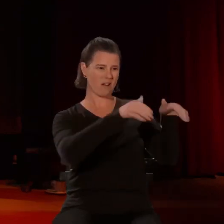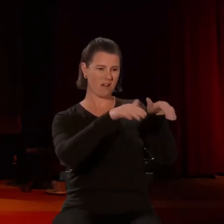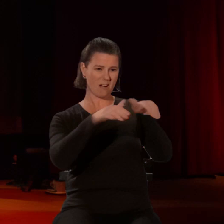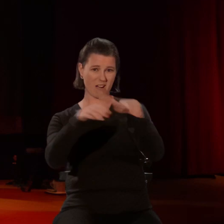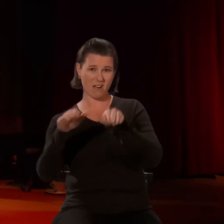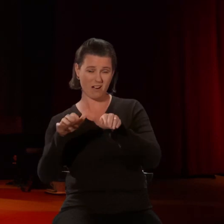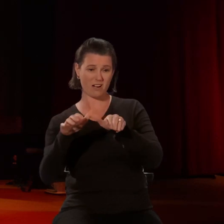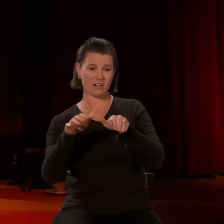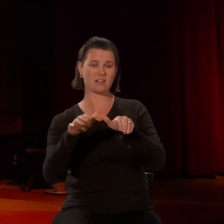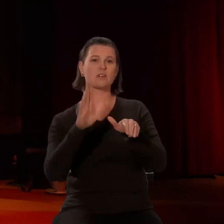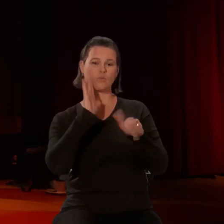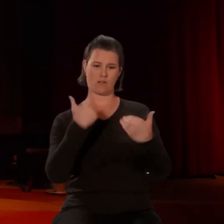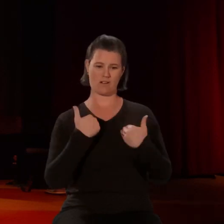you'll find buried a German soldier.